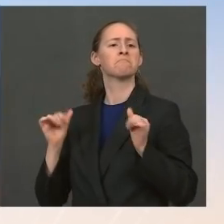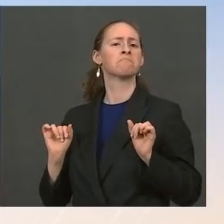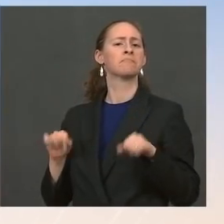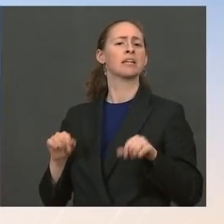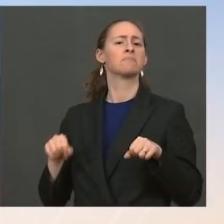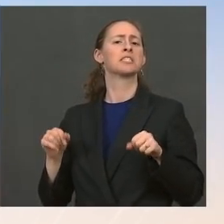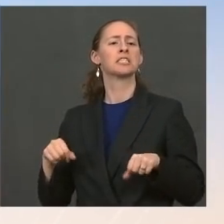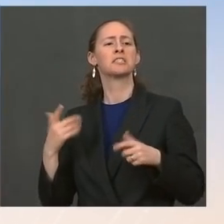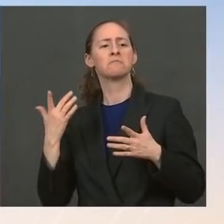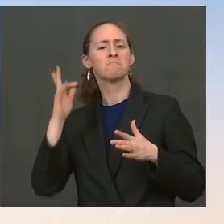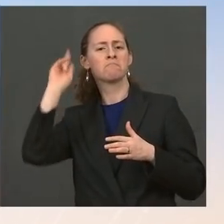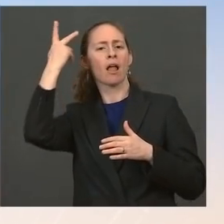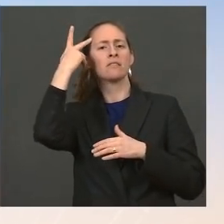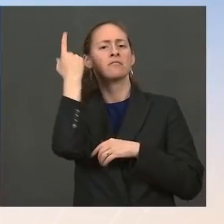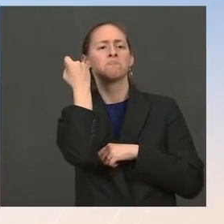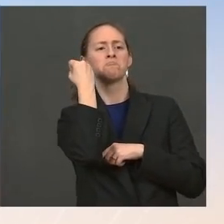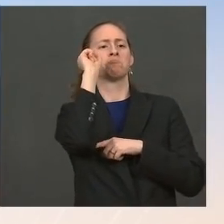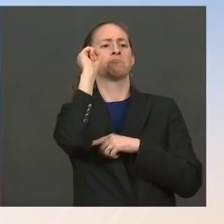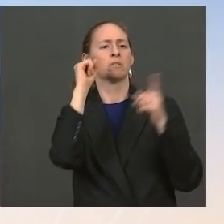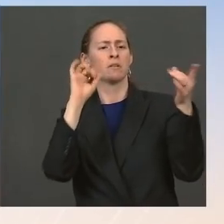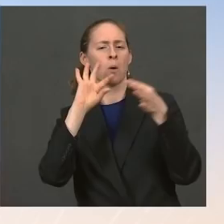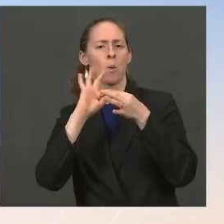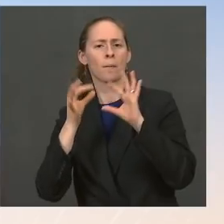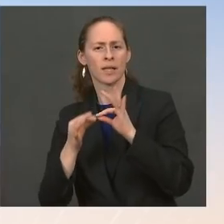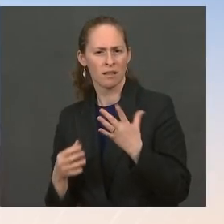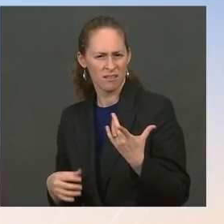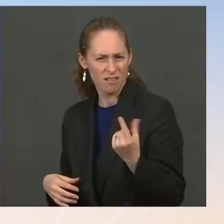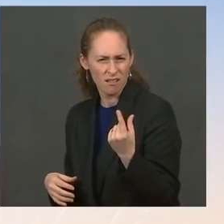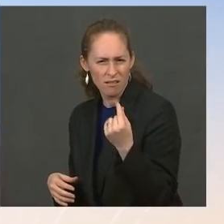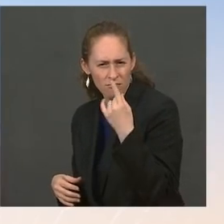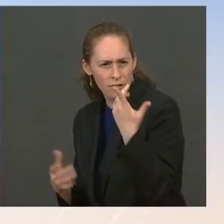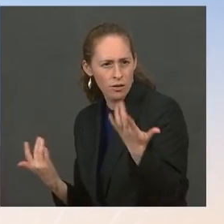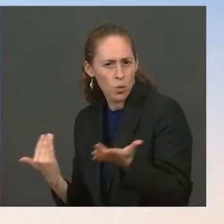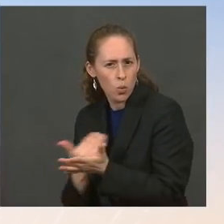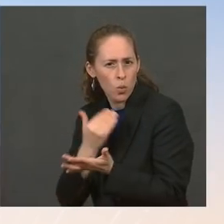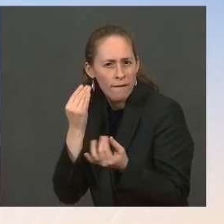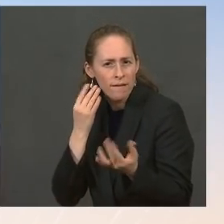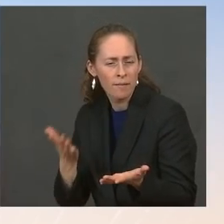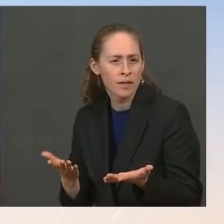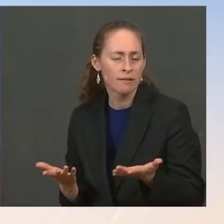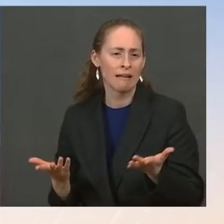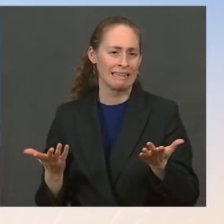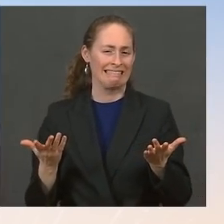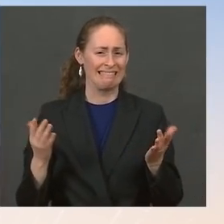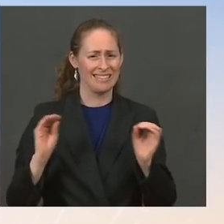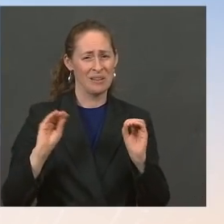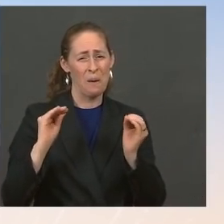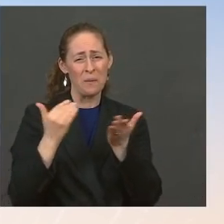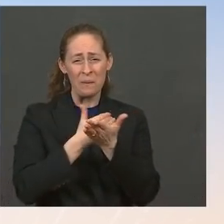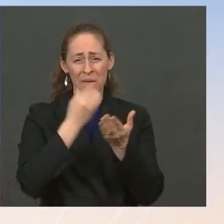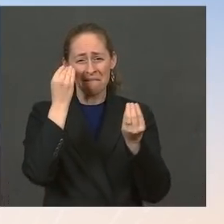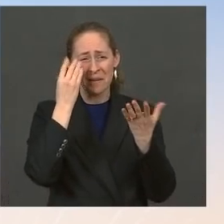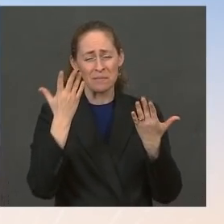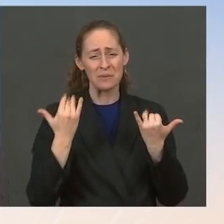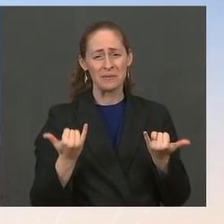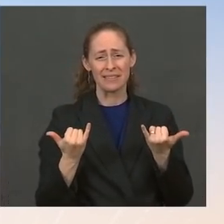for us what a "diplomatic boycott" means. Ms. Psaki: I just don't have any more updates from here today, and it's just an indication